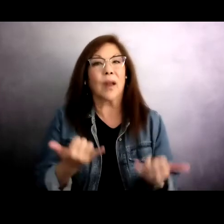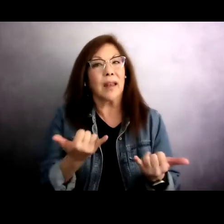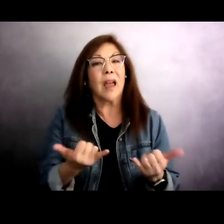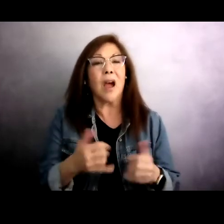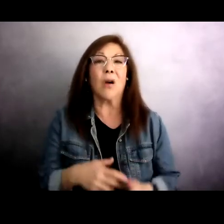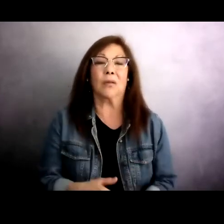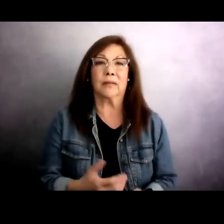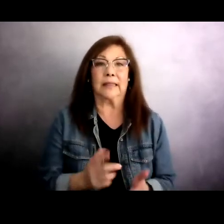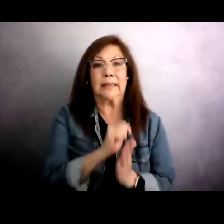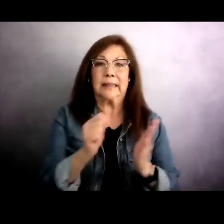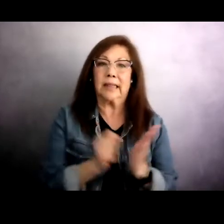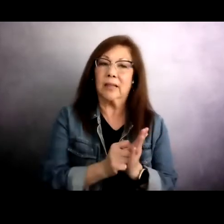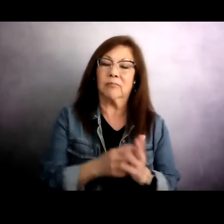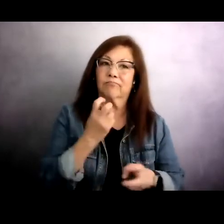which we can imagine were just future.